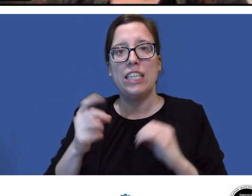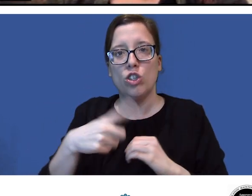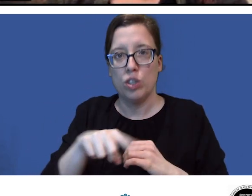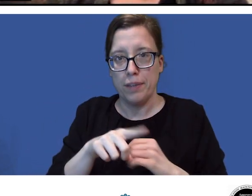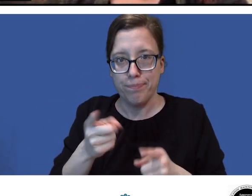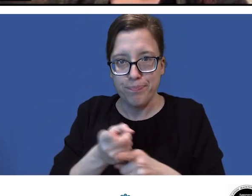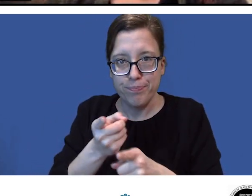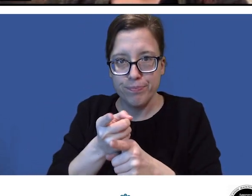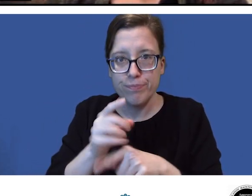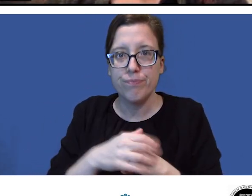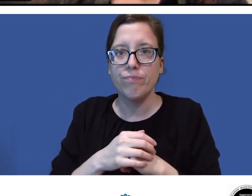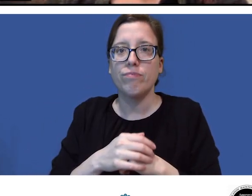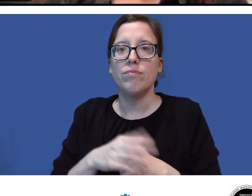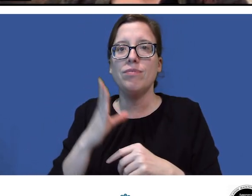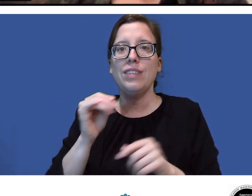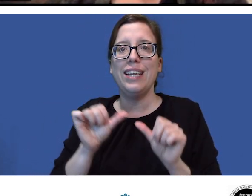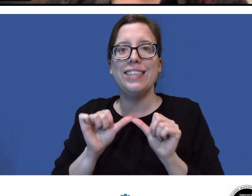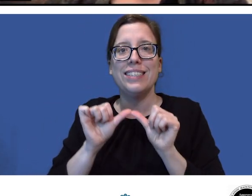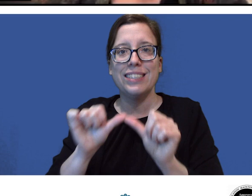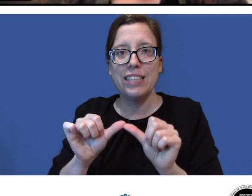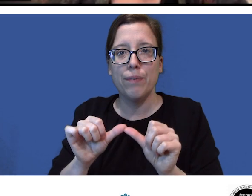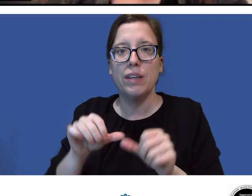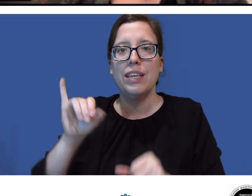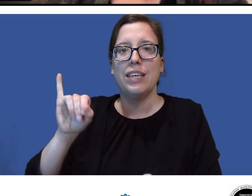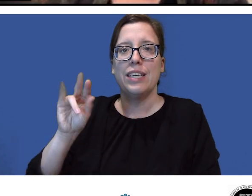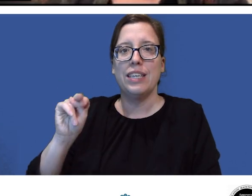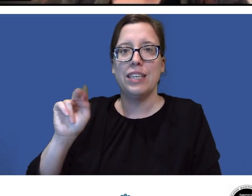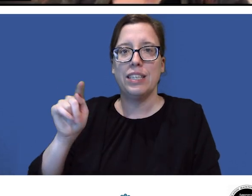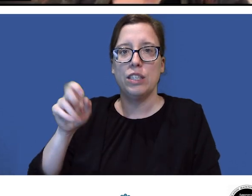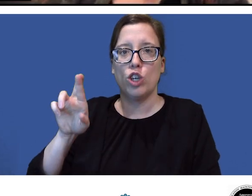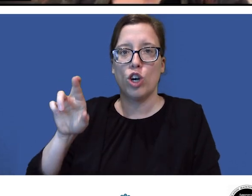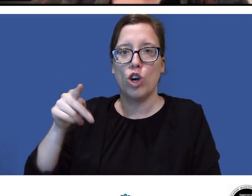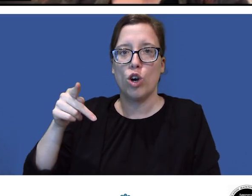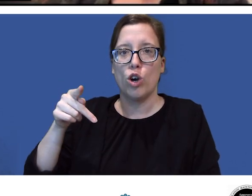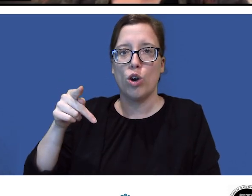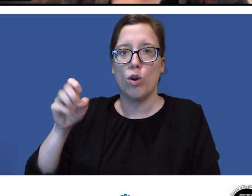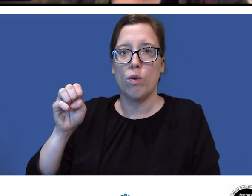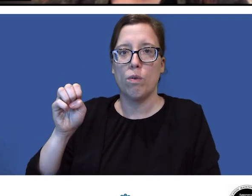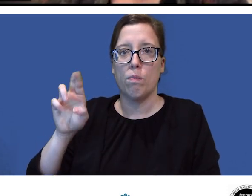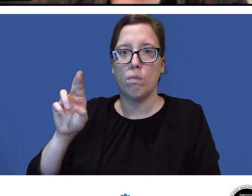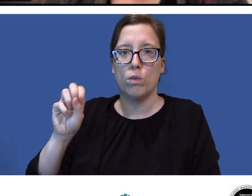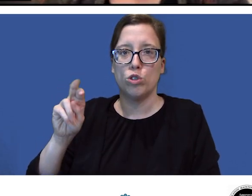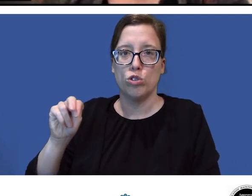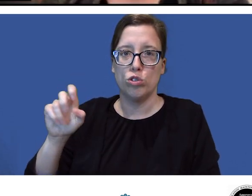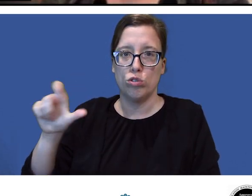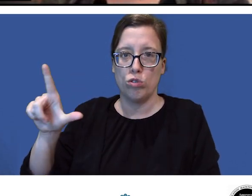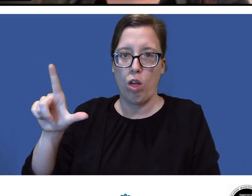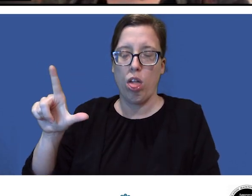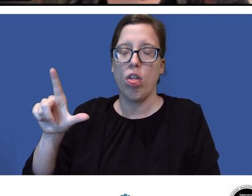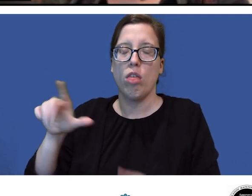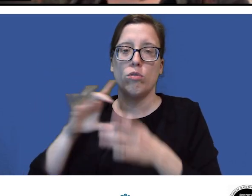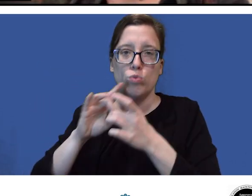I think that's very connected with this how to communicate. Because communication is an interpersonal gig, right?